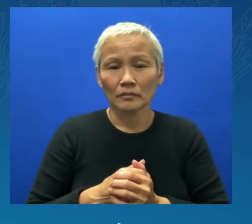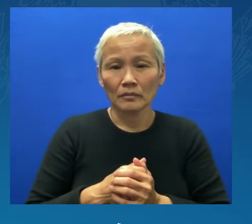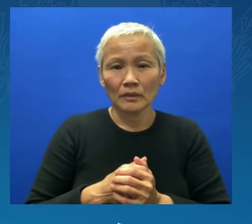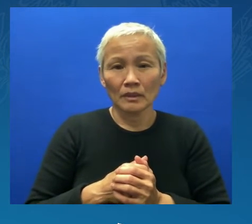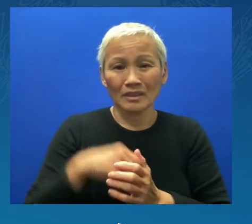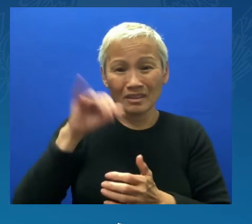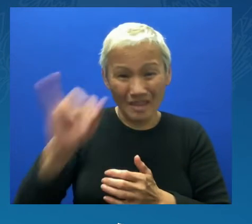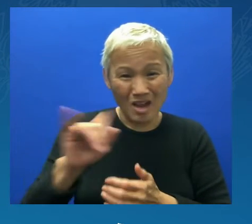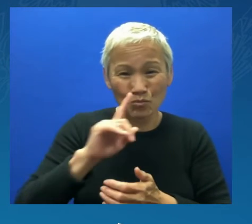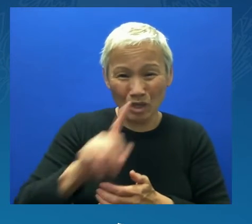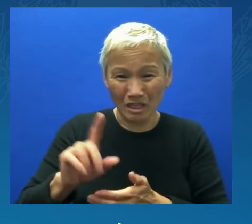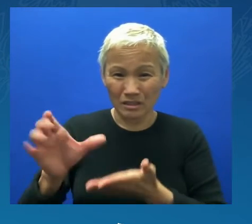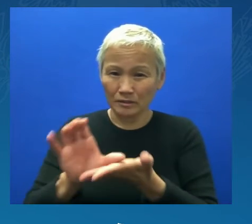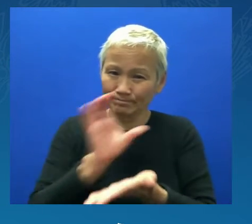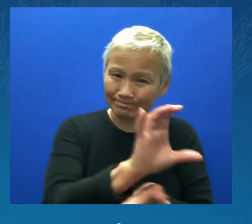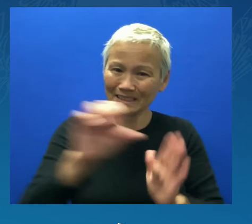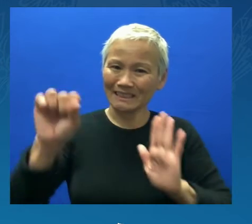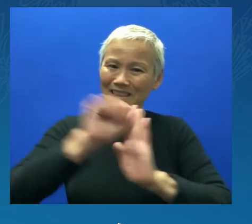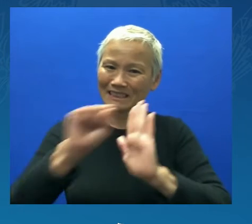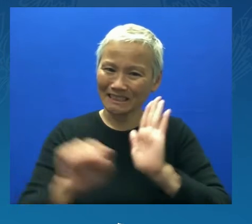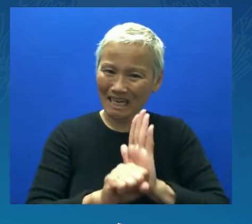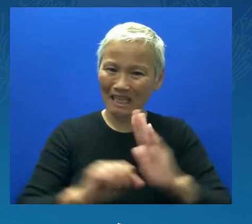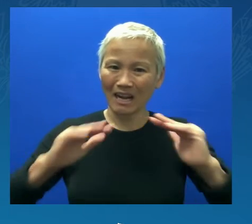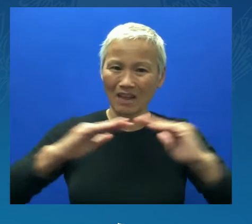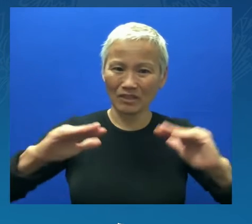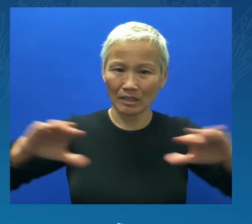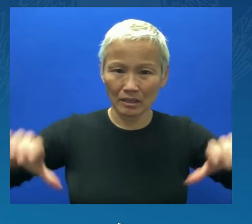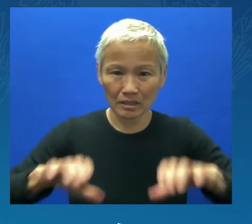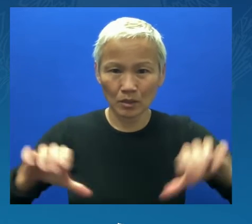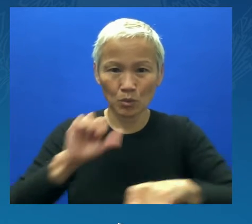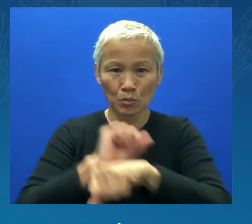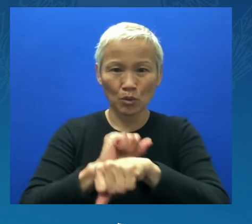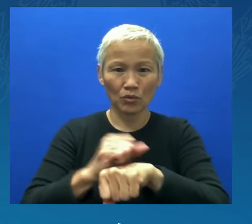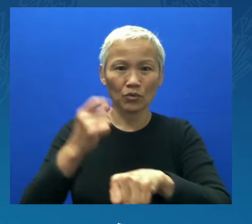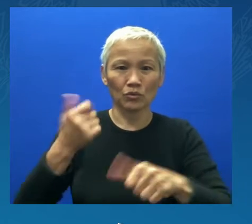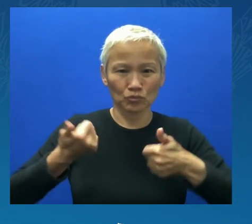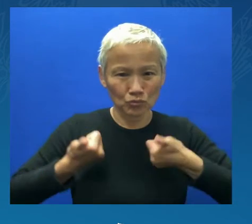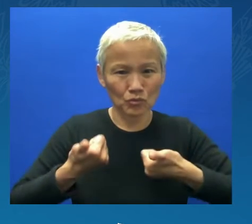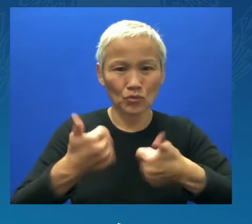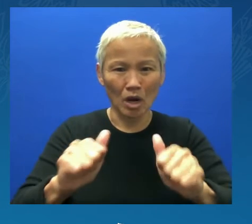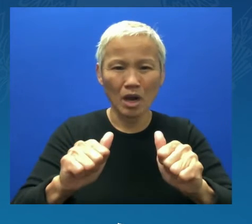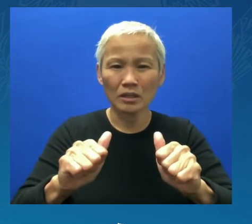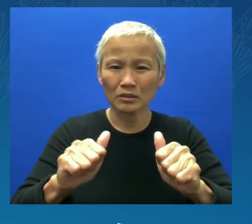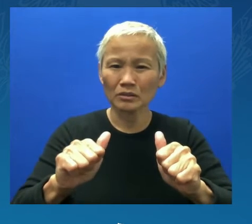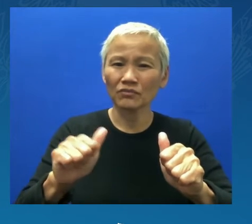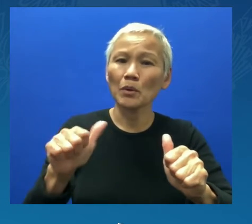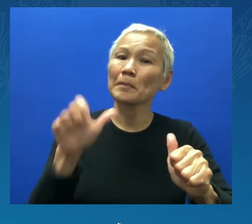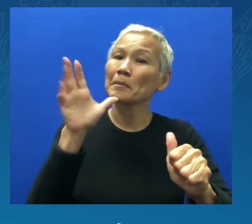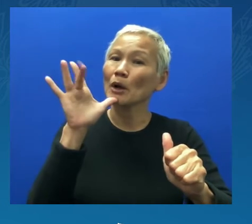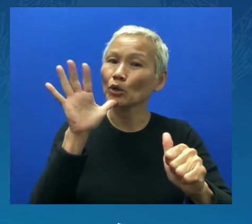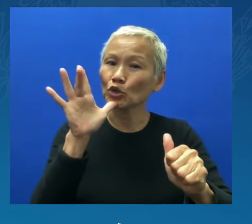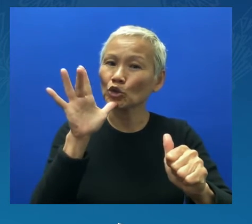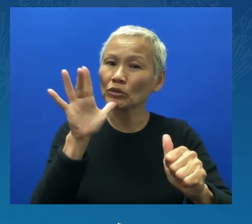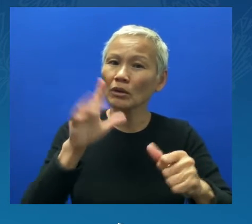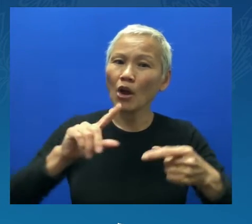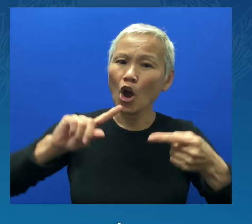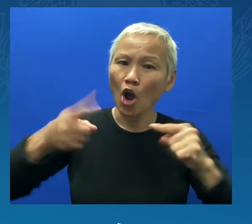that really try to combat the maternal harm and death. So what other strategies is the administration